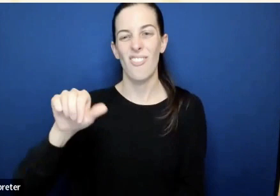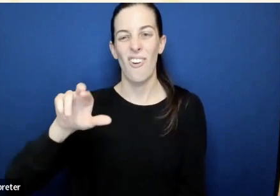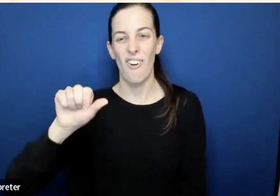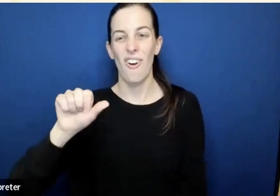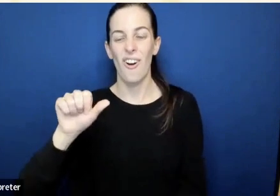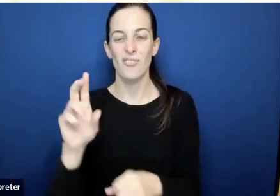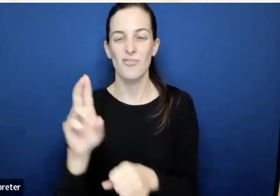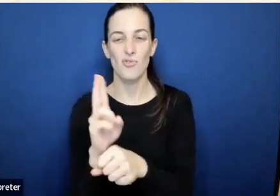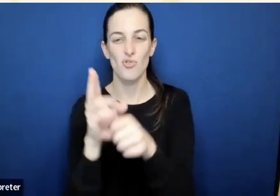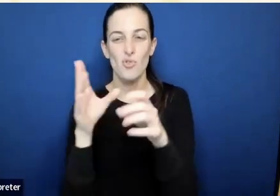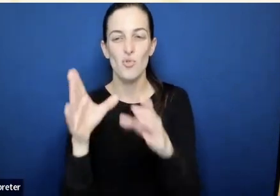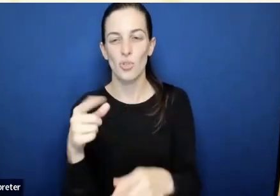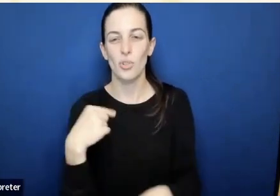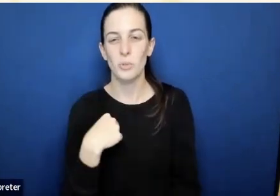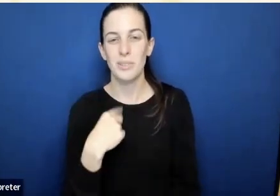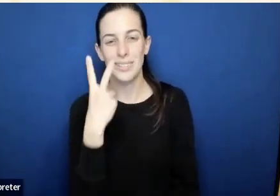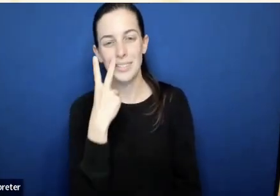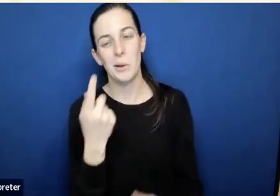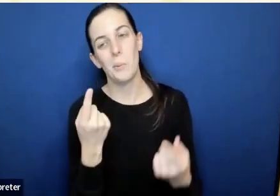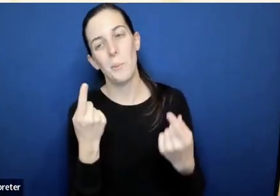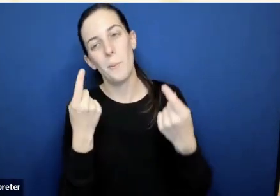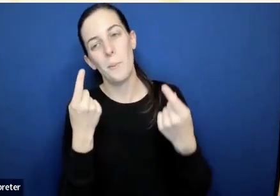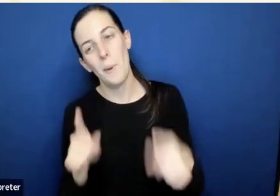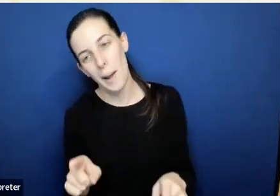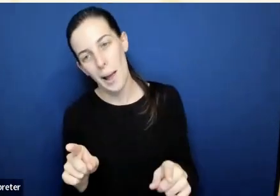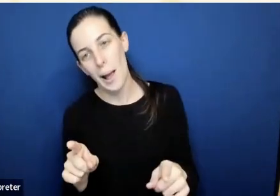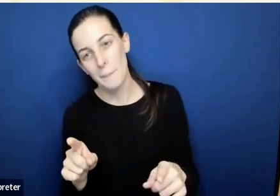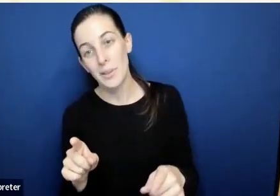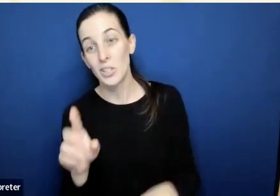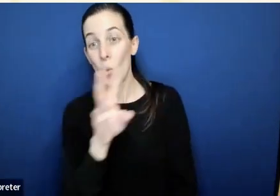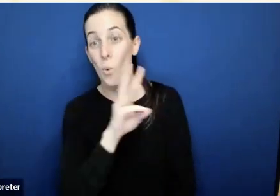So this is what happens when websites are built with bad ARIA.